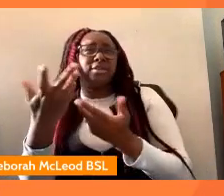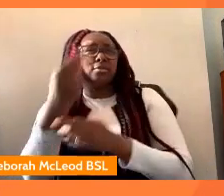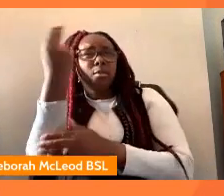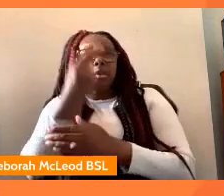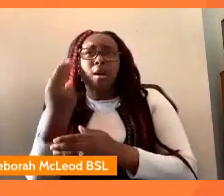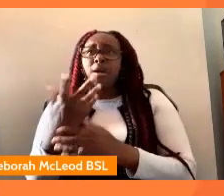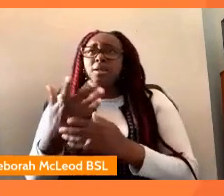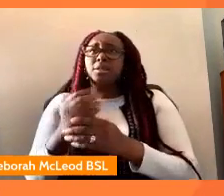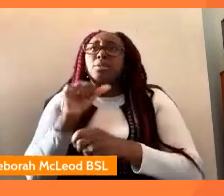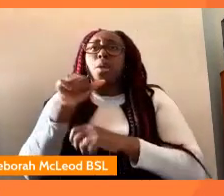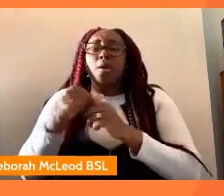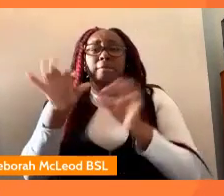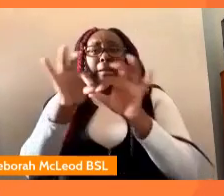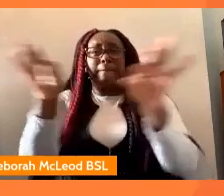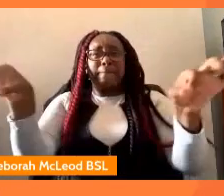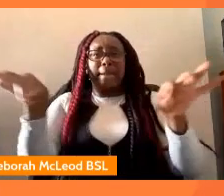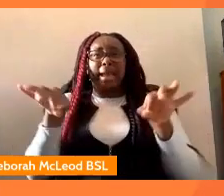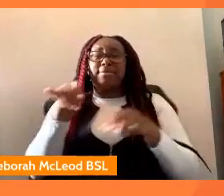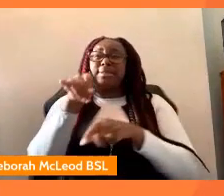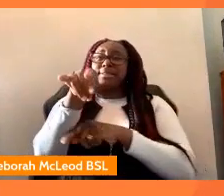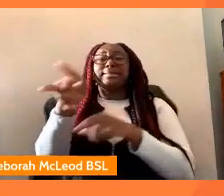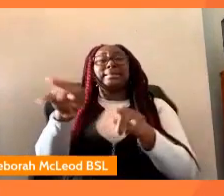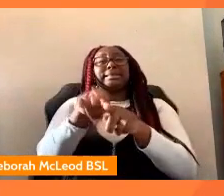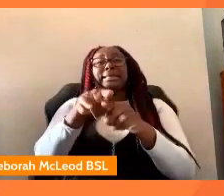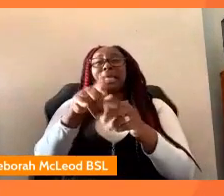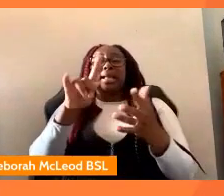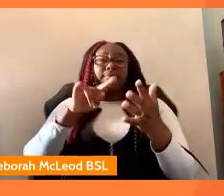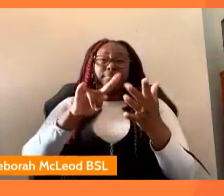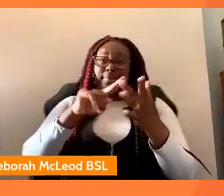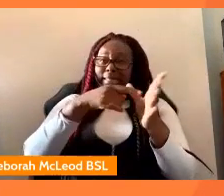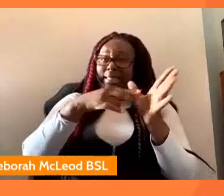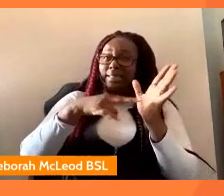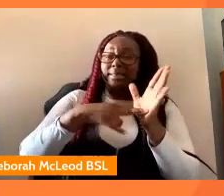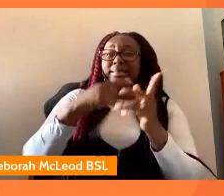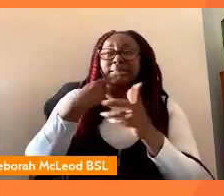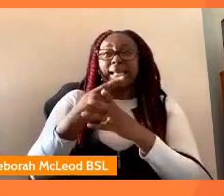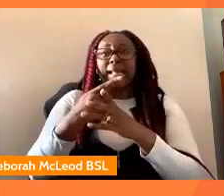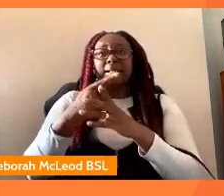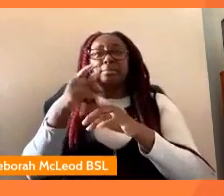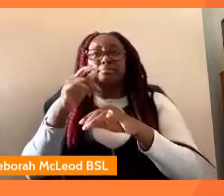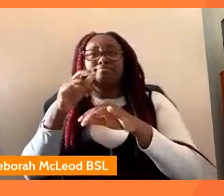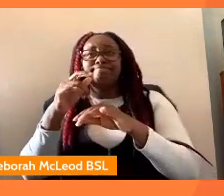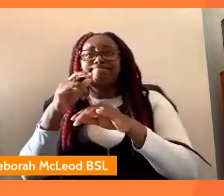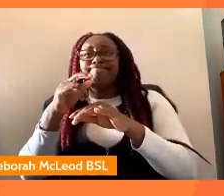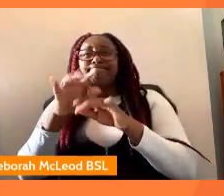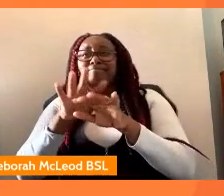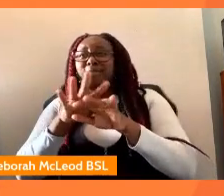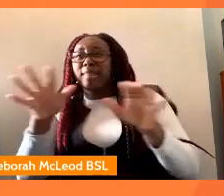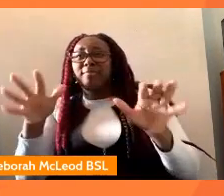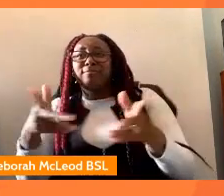the barriers and, as Ian says, the platforms are very specific about what they will take and where they will promote it.